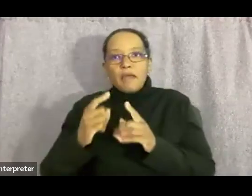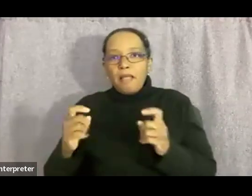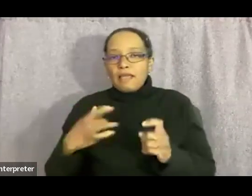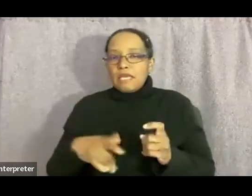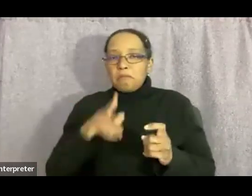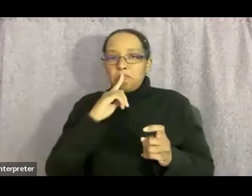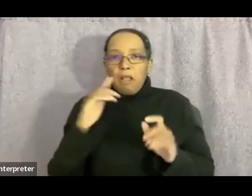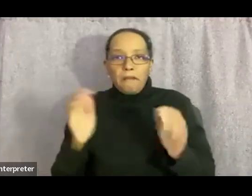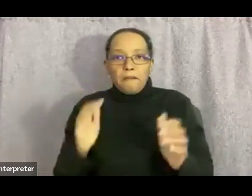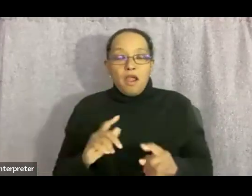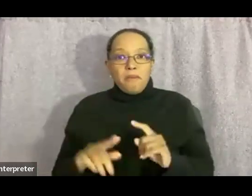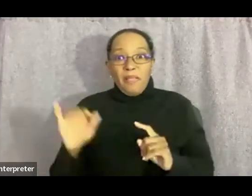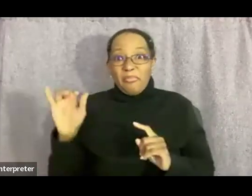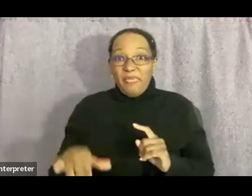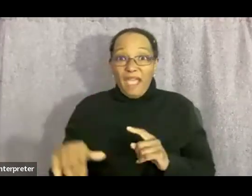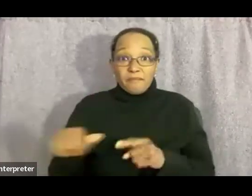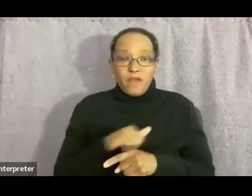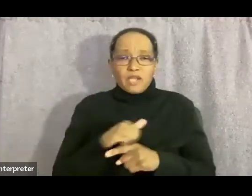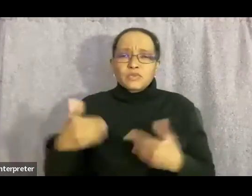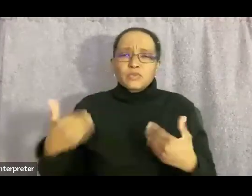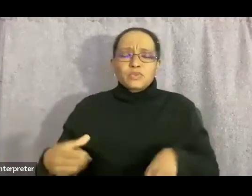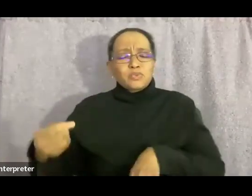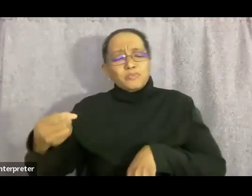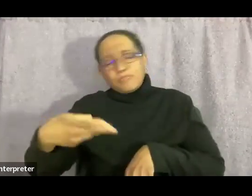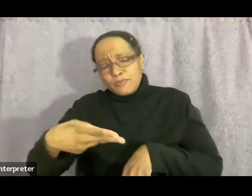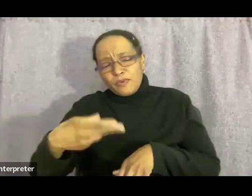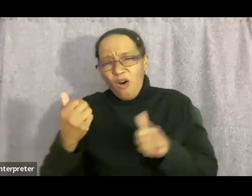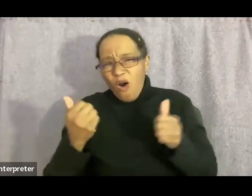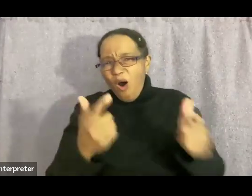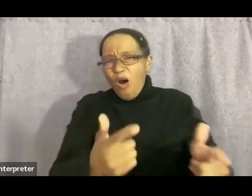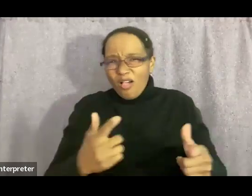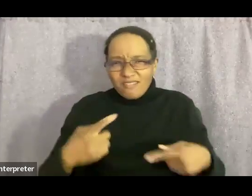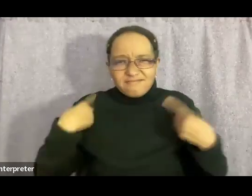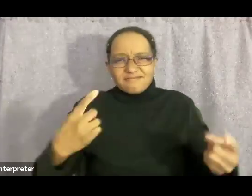that blew every session I have ever been out of the water in the best way, so thank you.